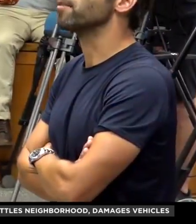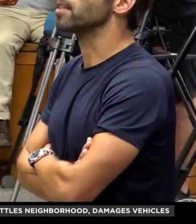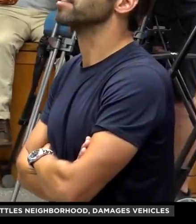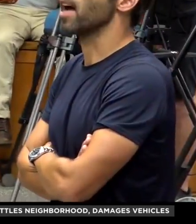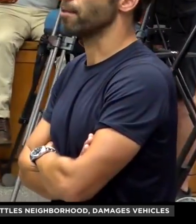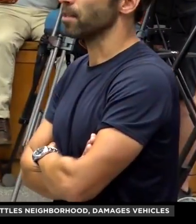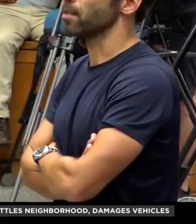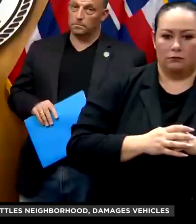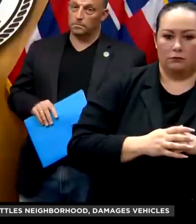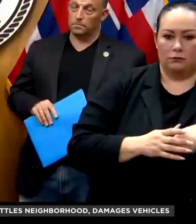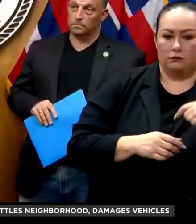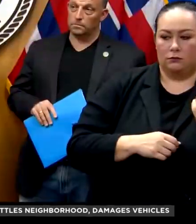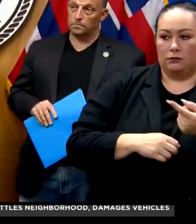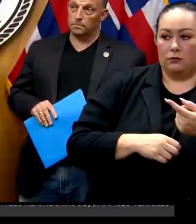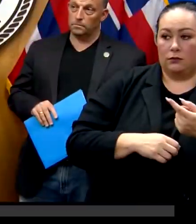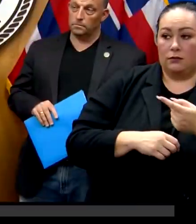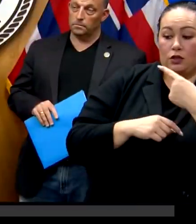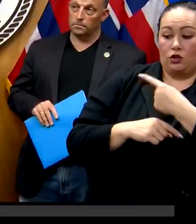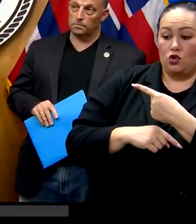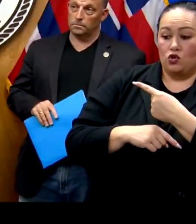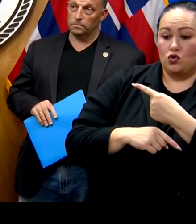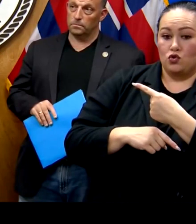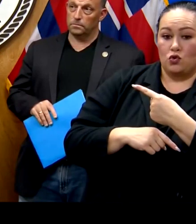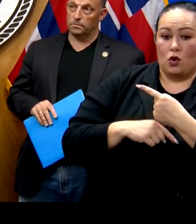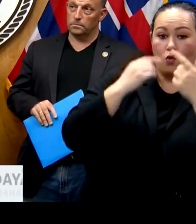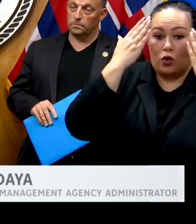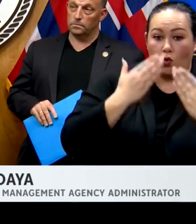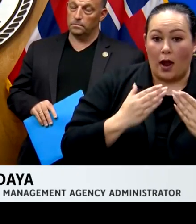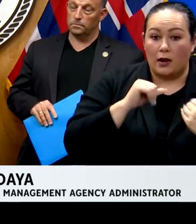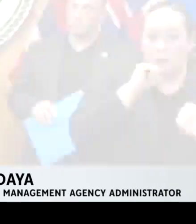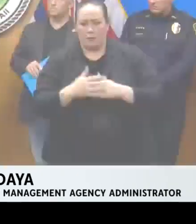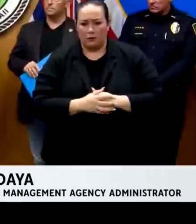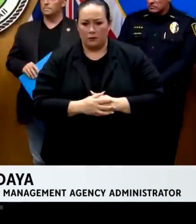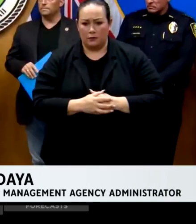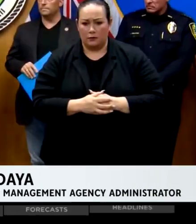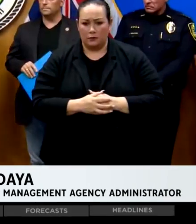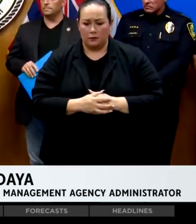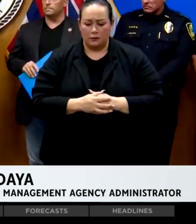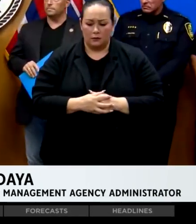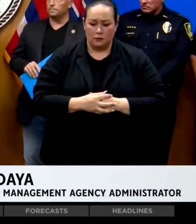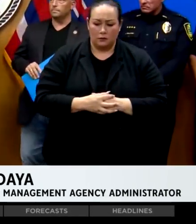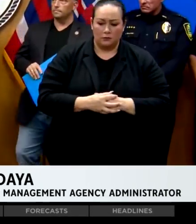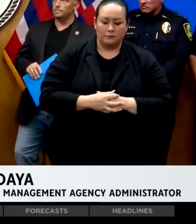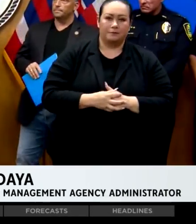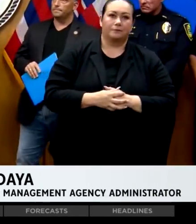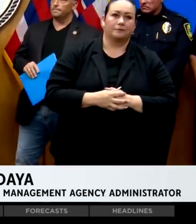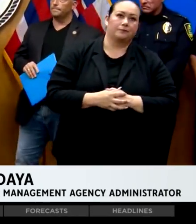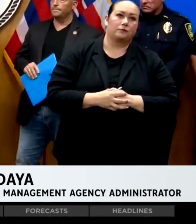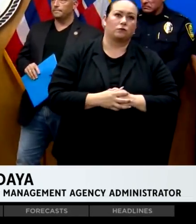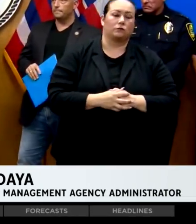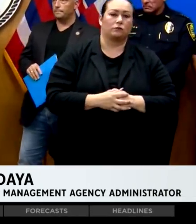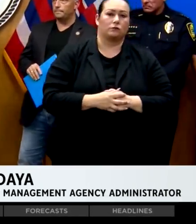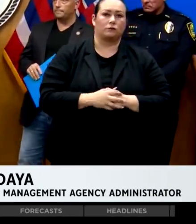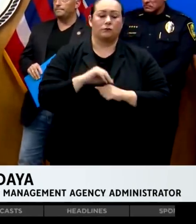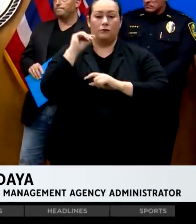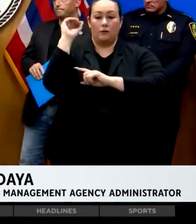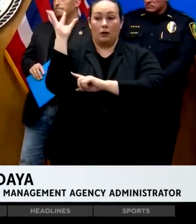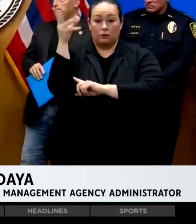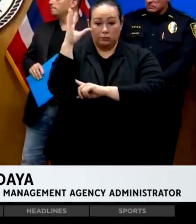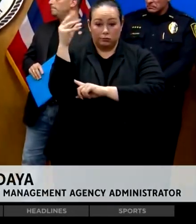WARNING SIRENS AHEAD OF THE WILDFIRE, WEDNESDAY HE DEFENDED HIS DECISION. DO YOU REGRET NOT SOUNDING IT.